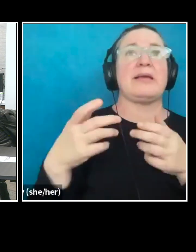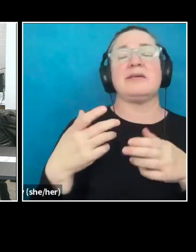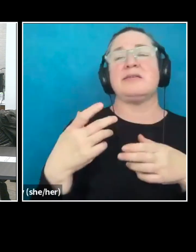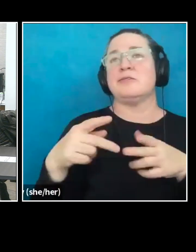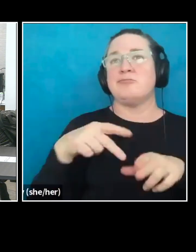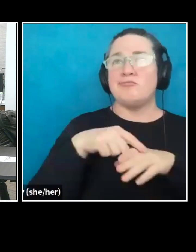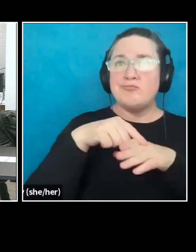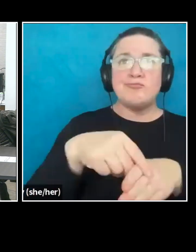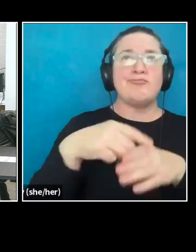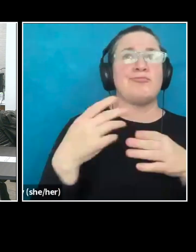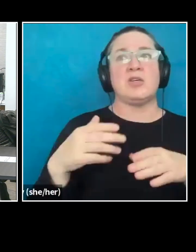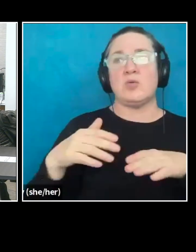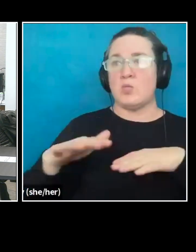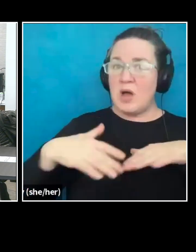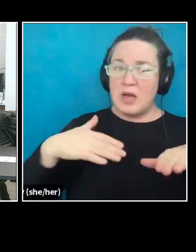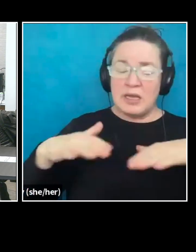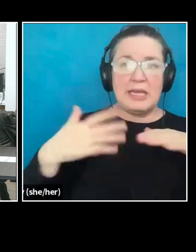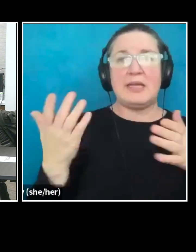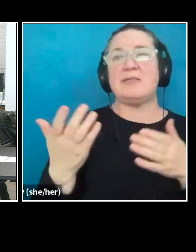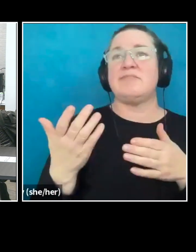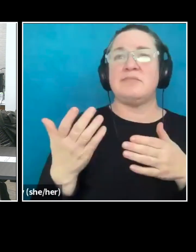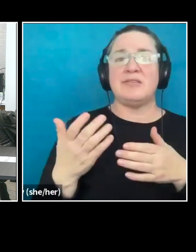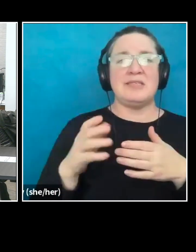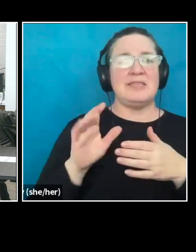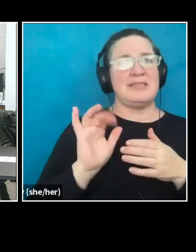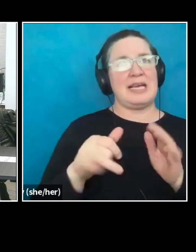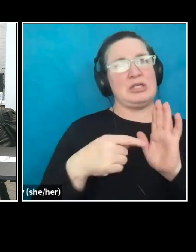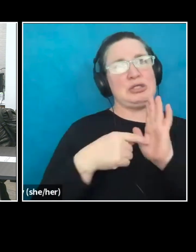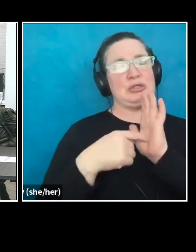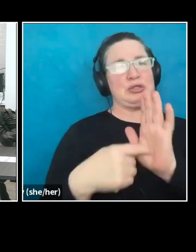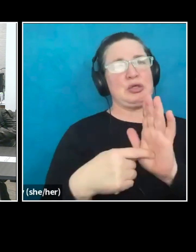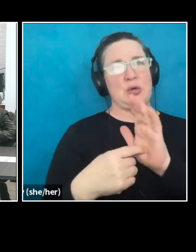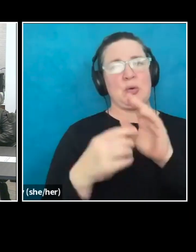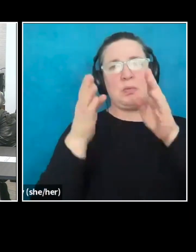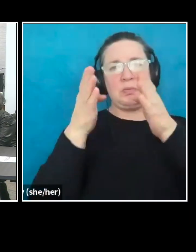as being down on your luck. Right? That's the dominant frame. It's easy to show someone doing